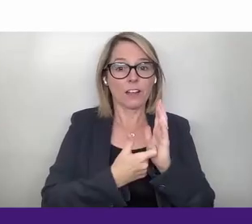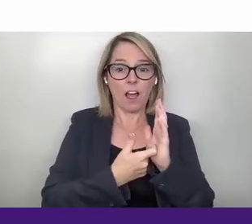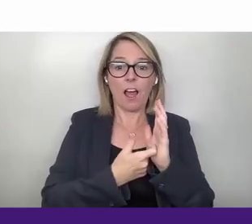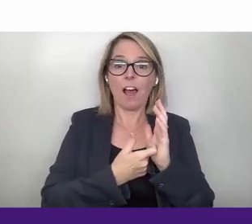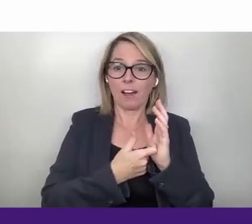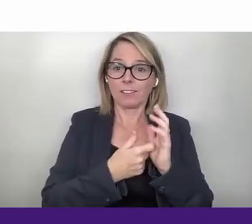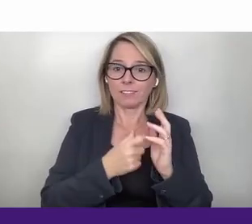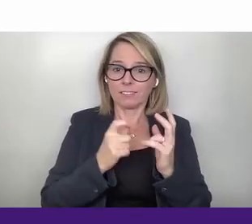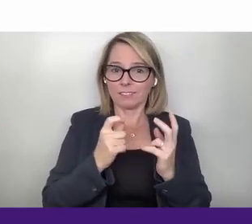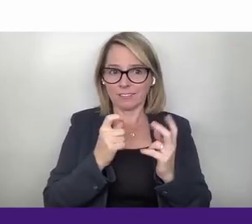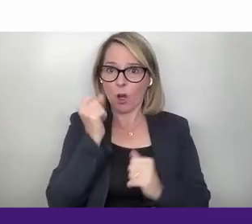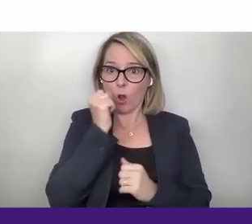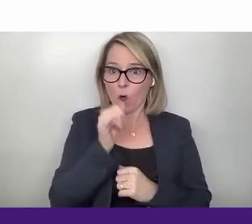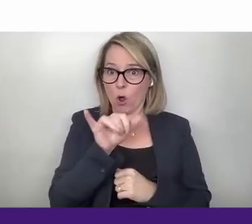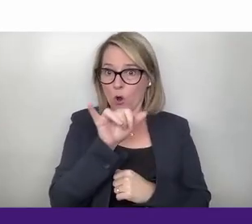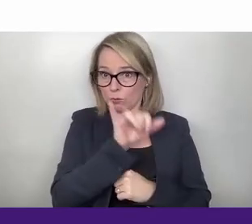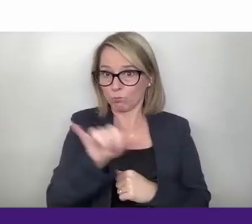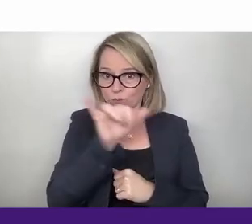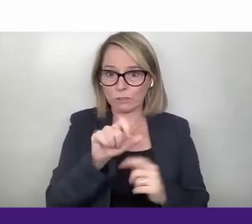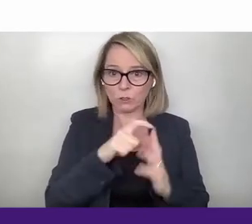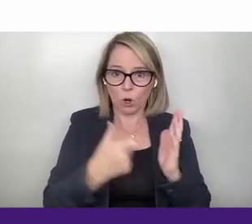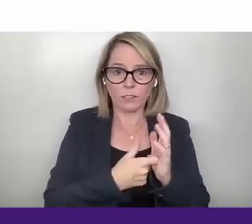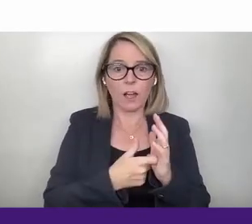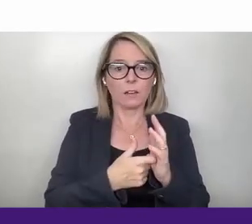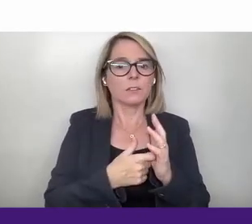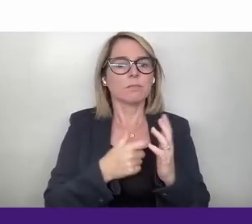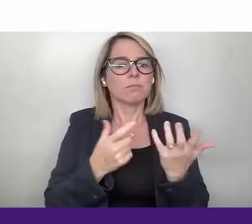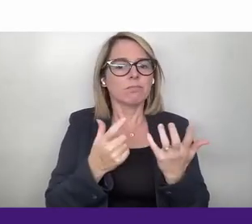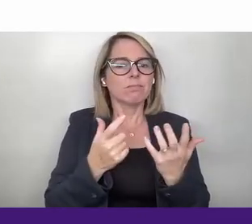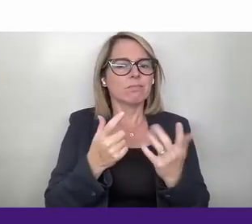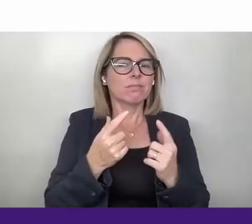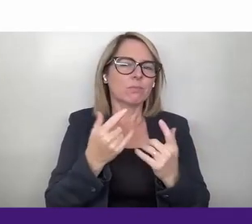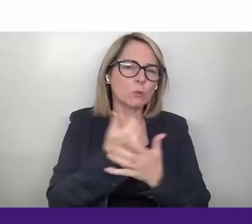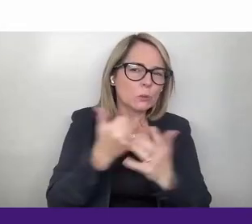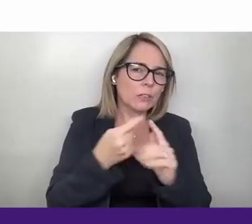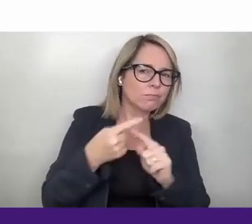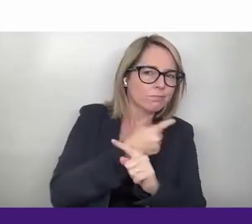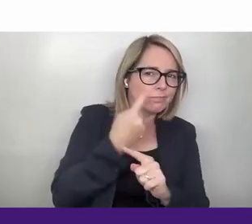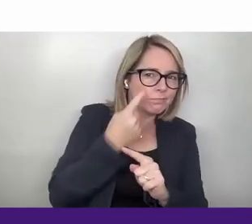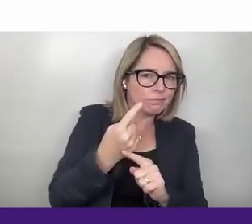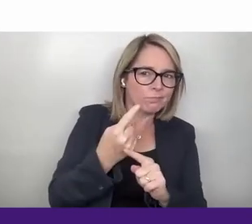appointment. And that doctor is the same one they saw last time, unless if that person has